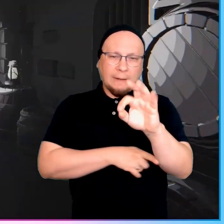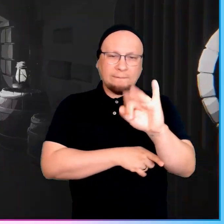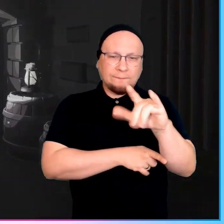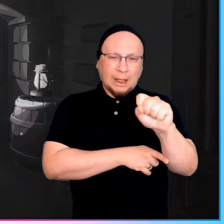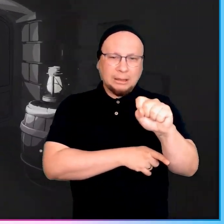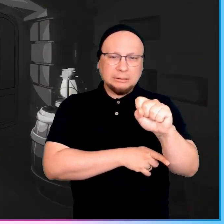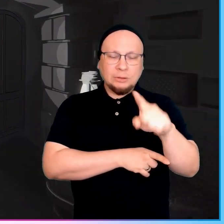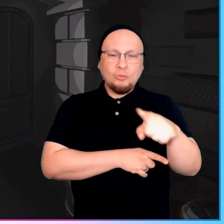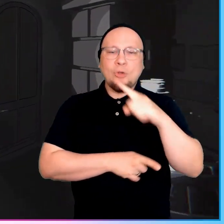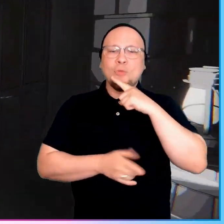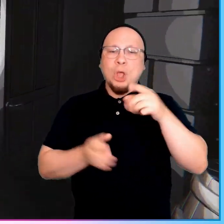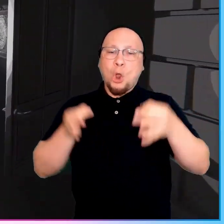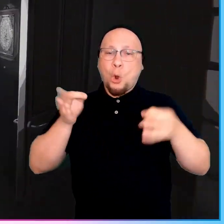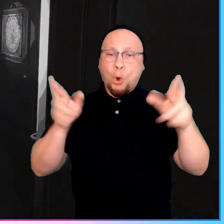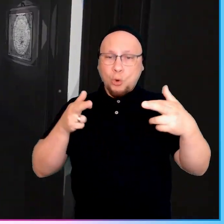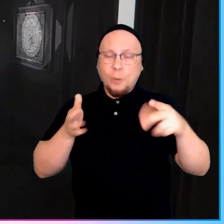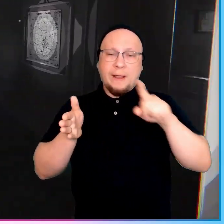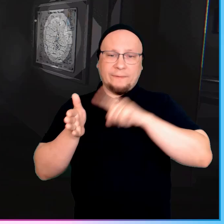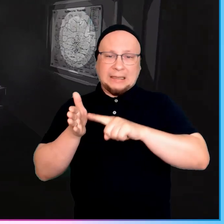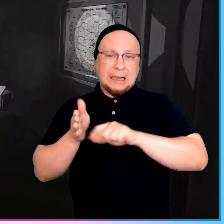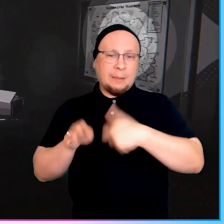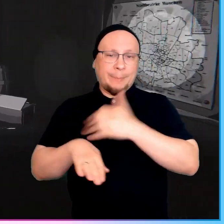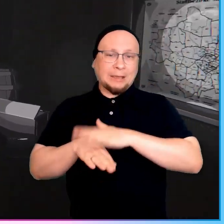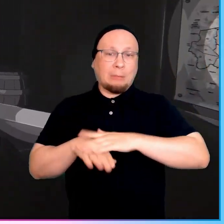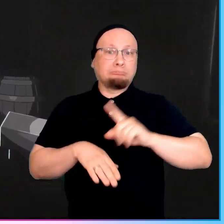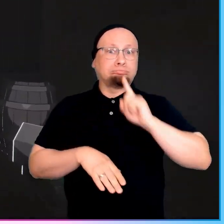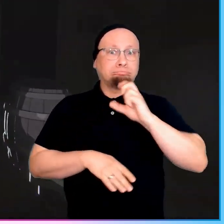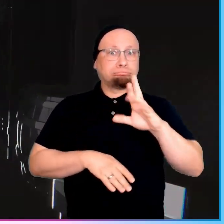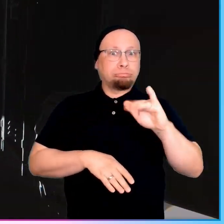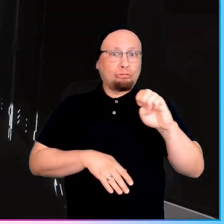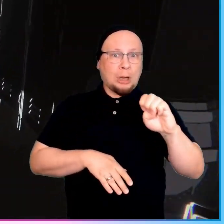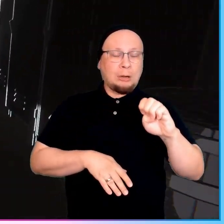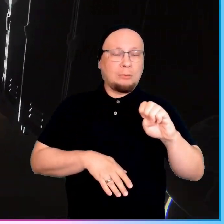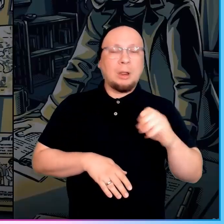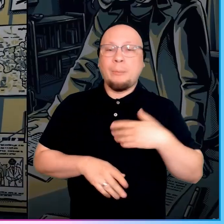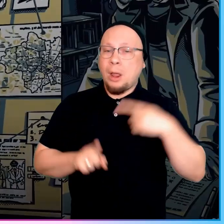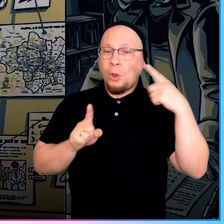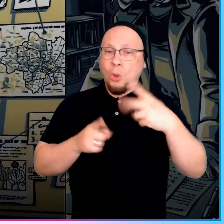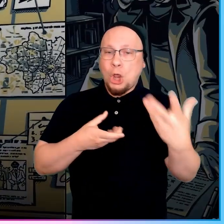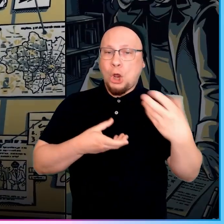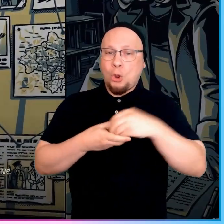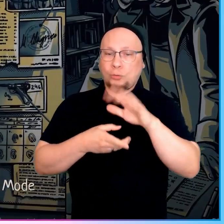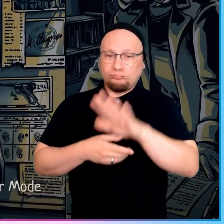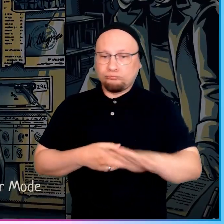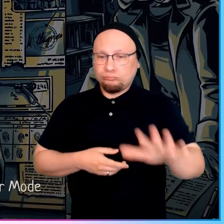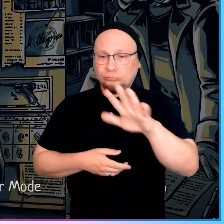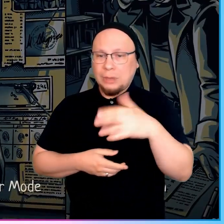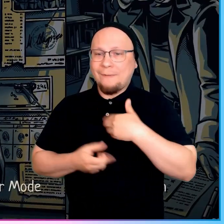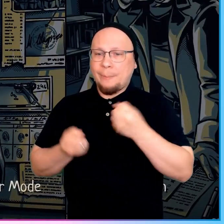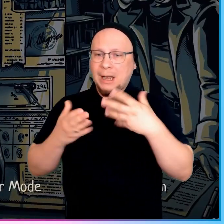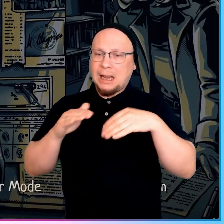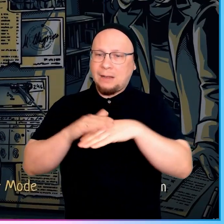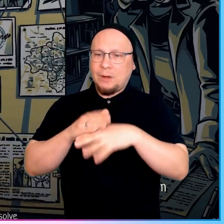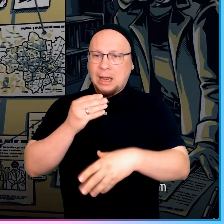We want our games to be inclusive and welcoming to all players, which is why we’ve implemented several accessibility features.